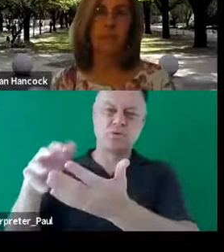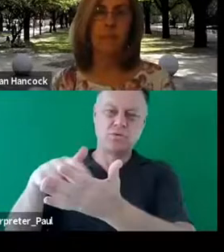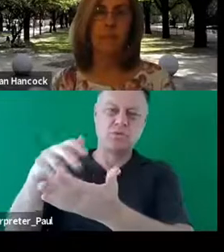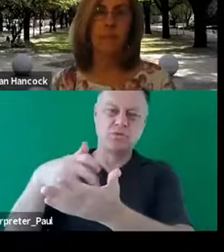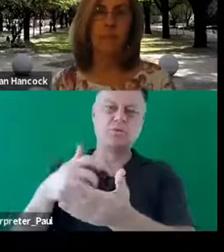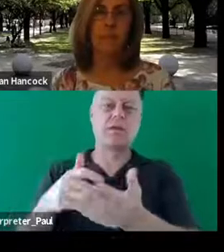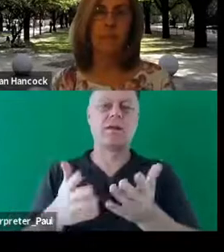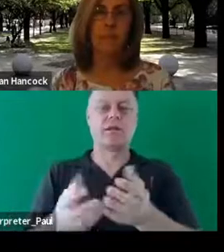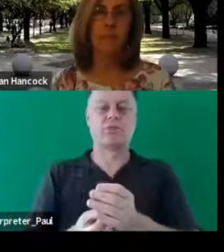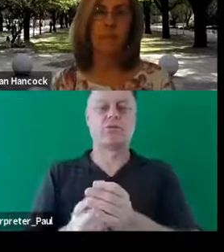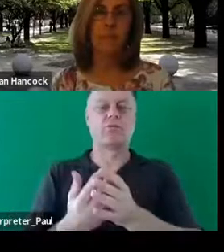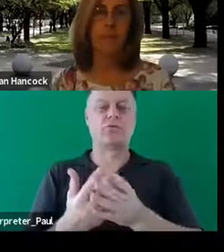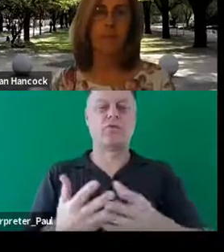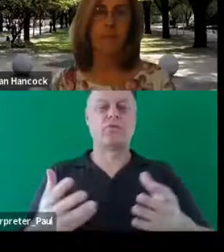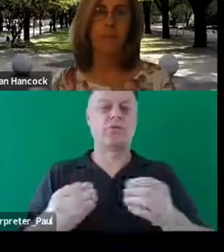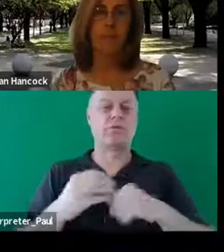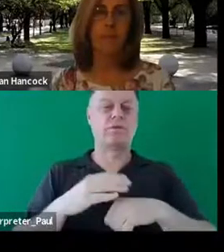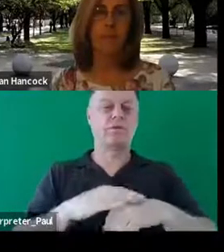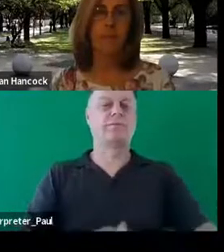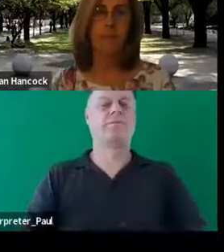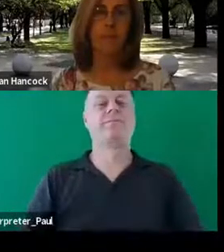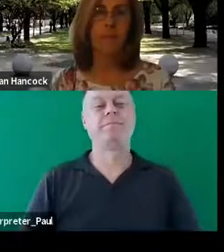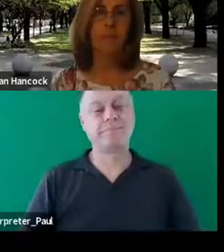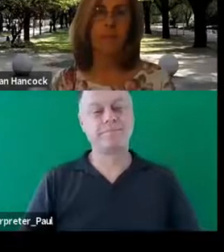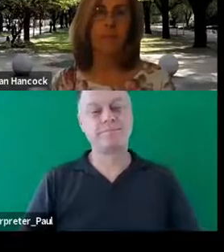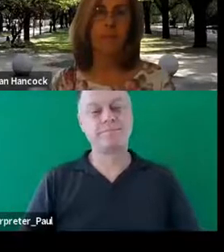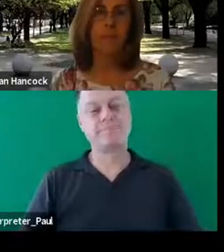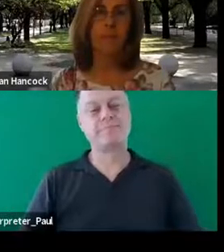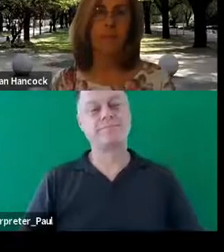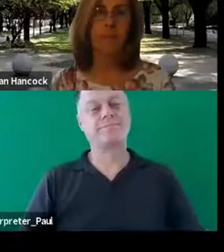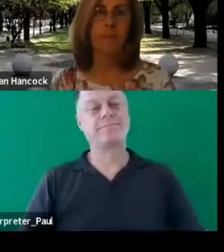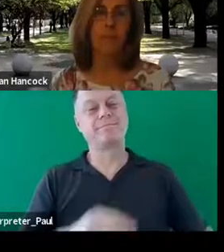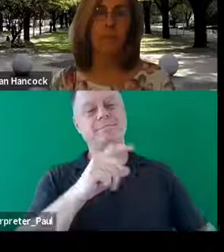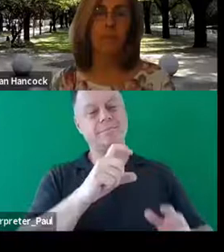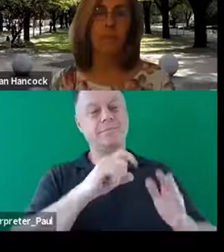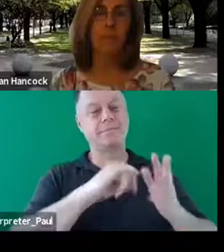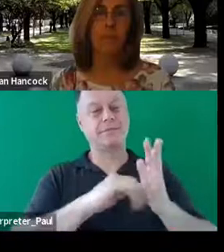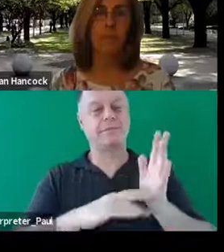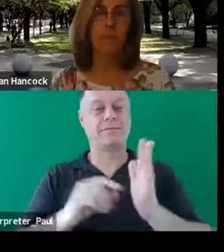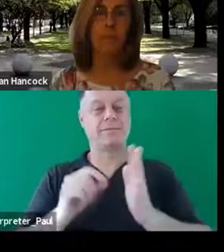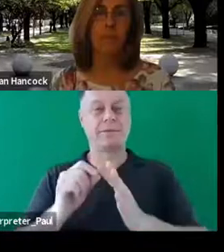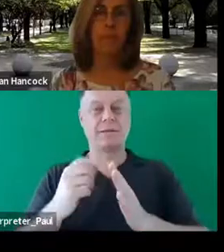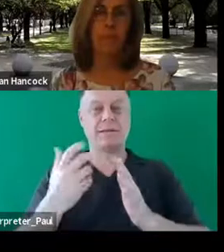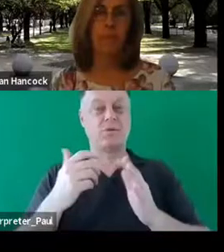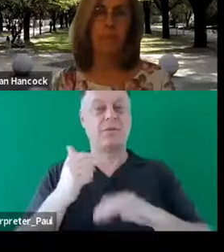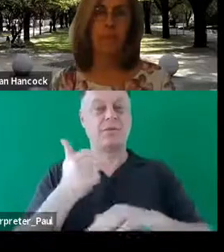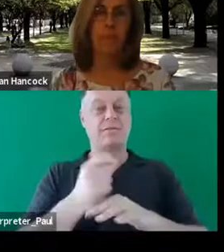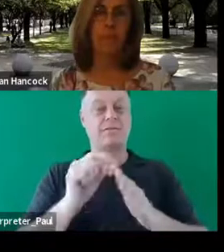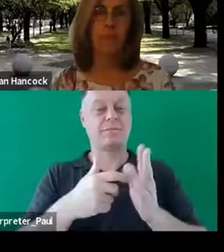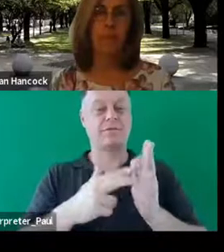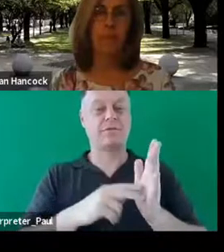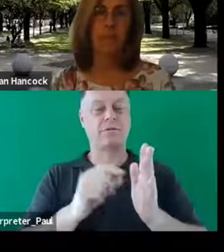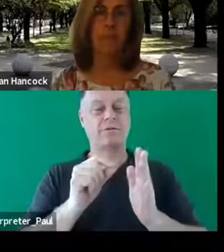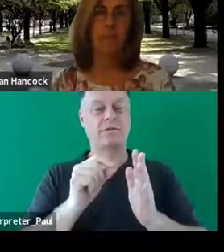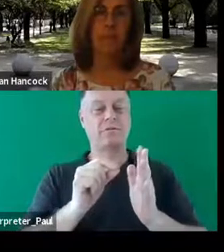occur over time. CSMP presently has a patron, Professor Lyn Beasley AO,